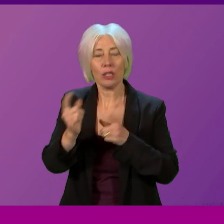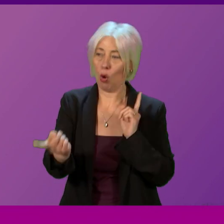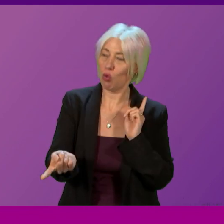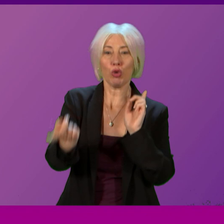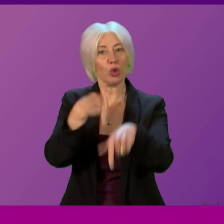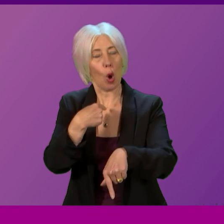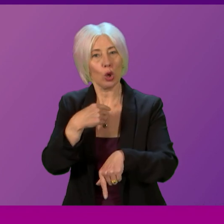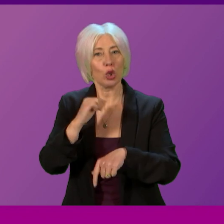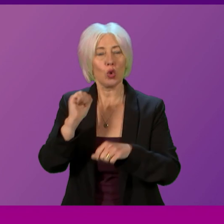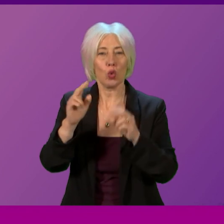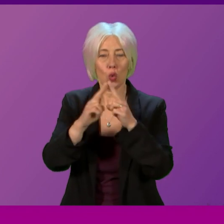to domestic abuse.